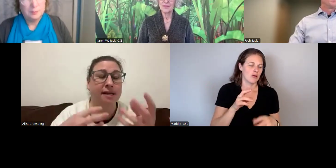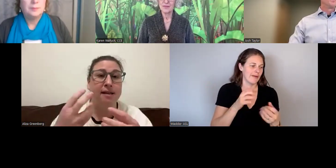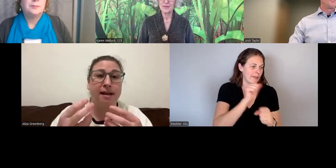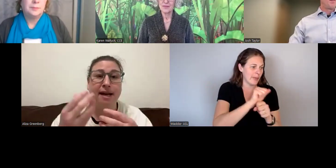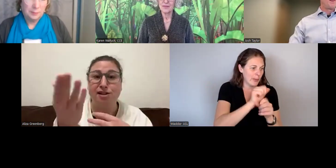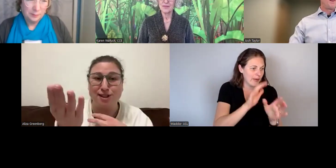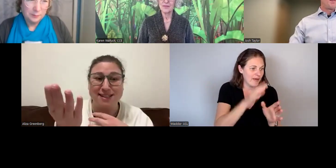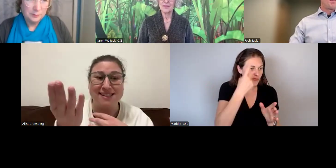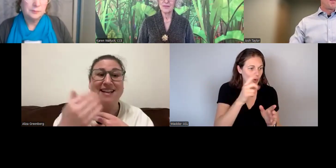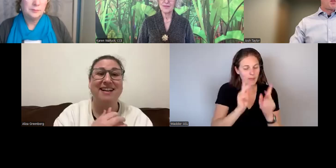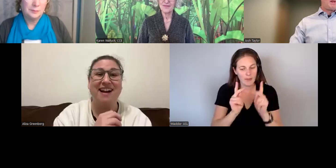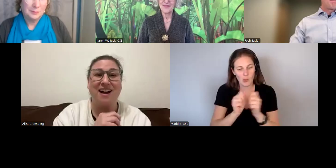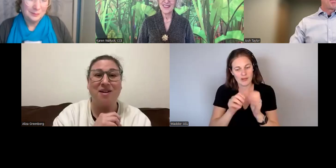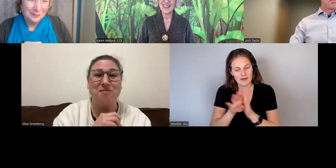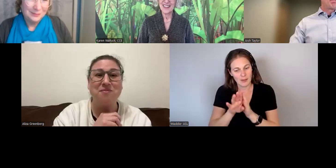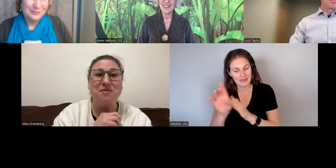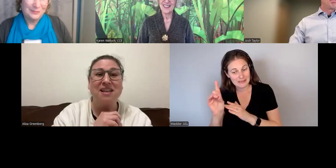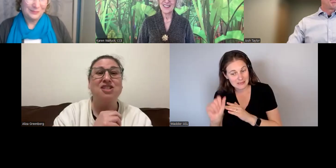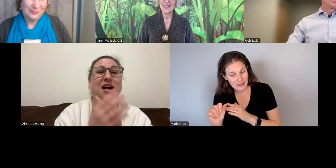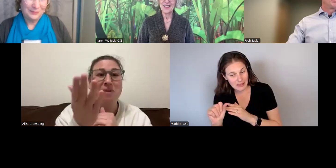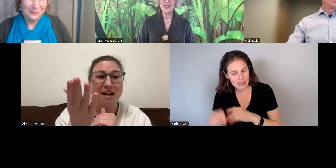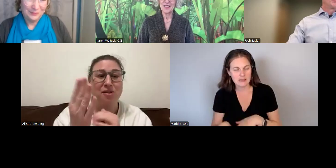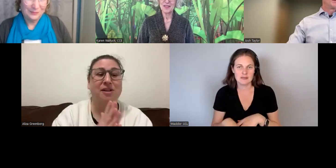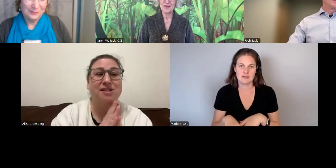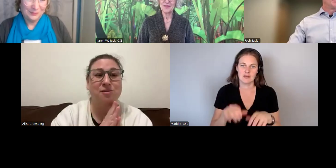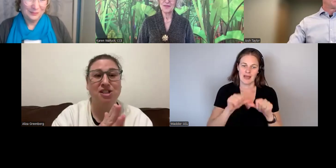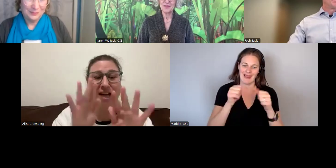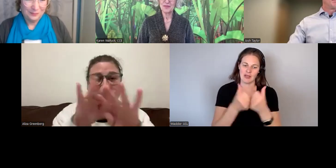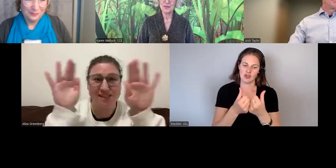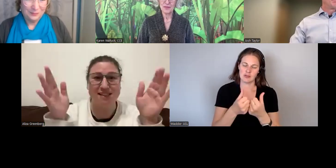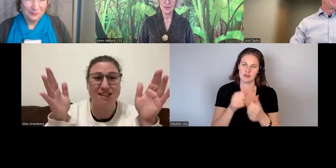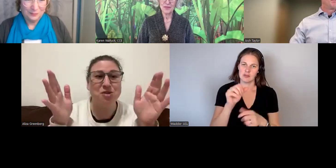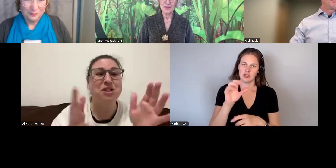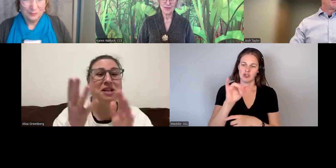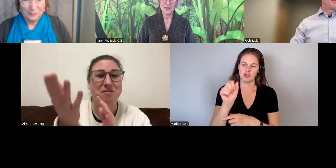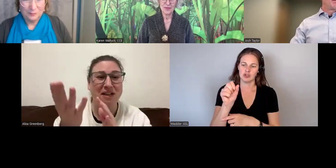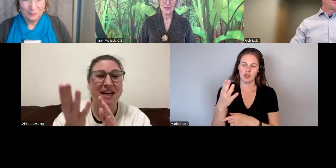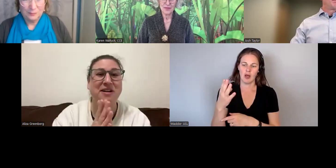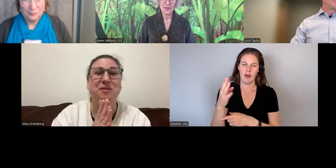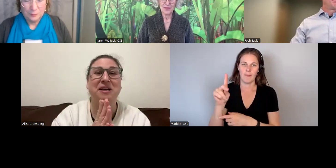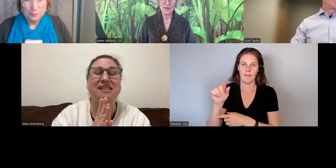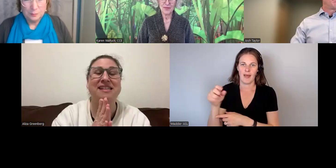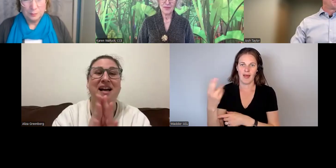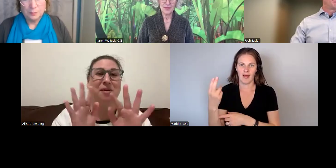and agencies like Job Path which houses the consortium where Karen works,